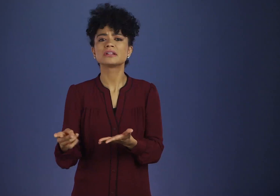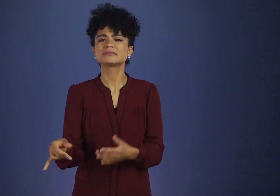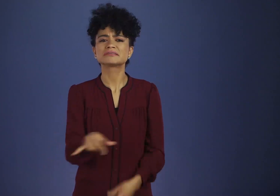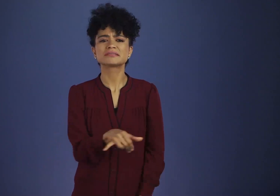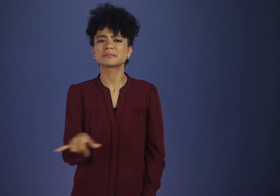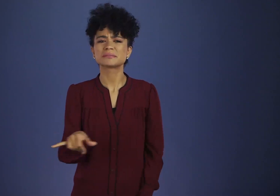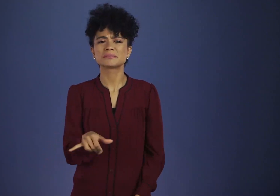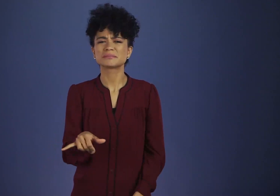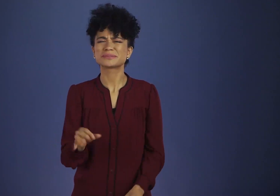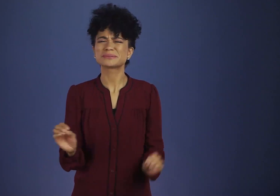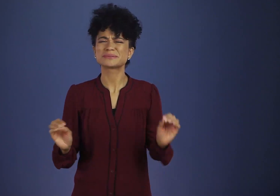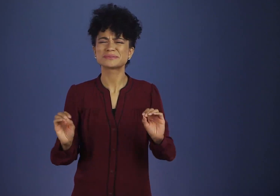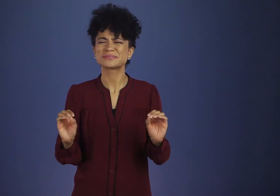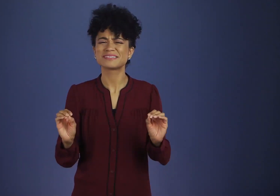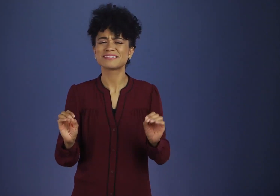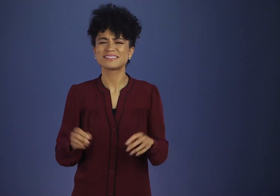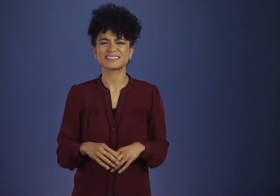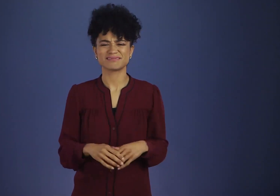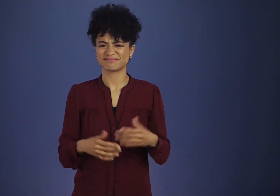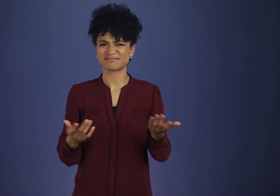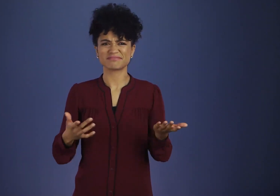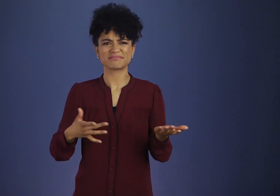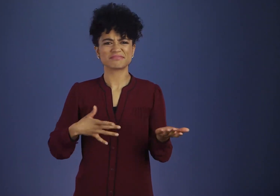No other kind of bankruptcy is like this one.